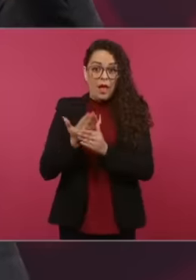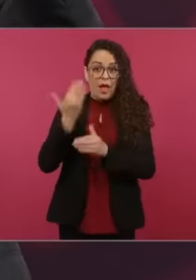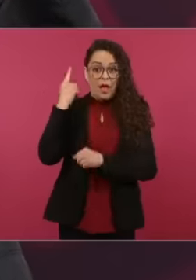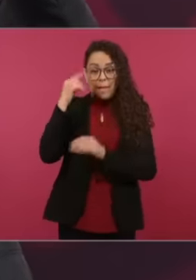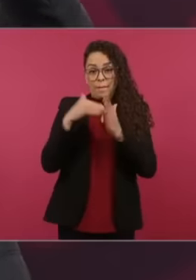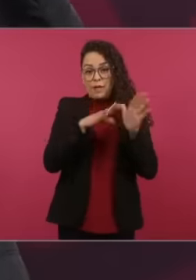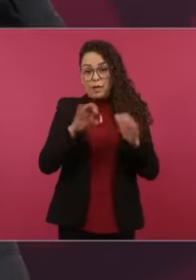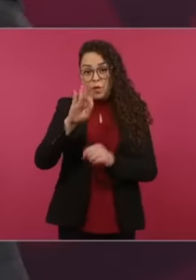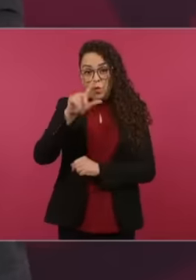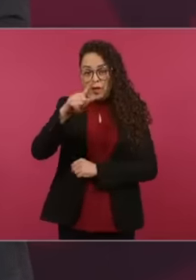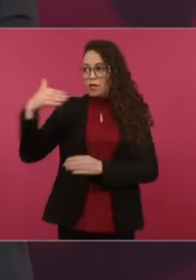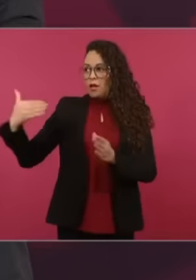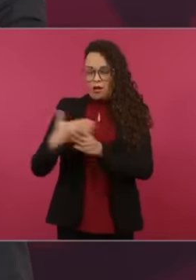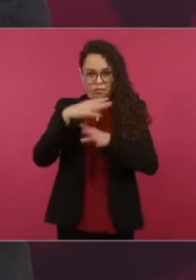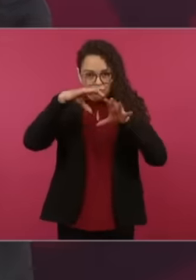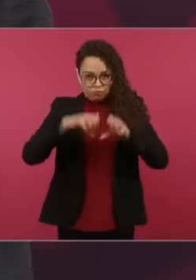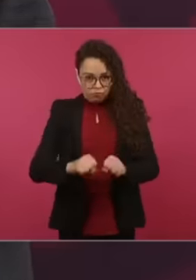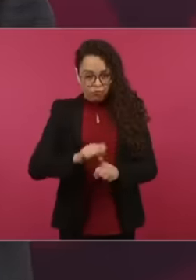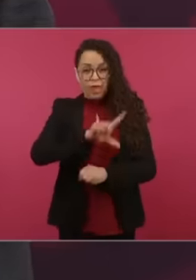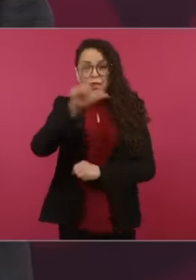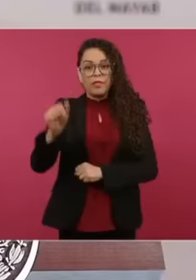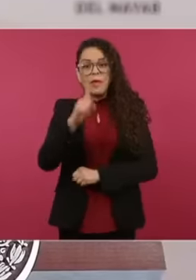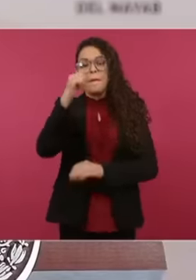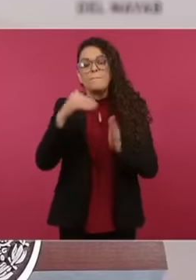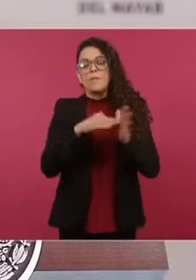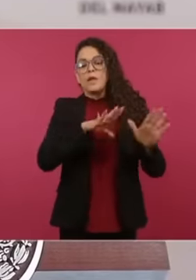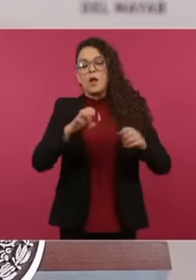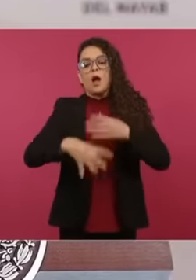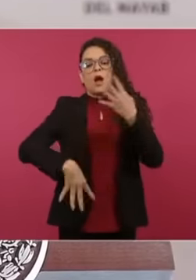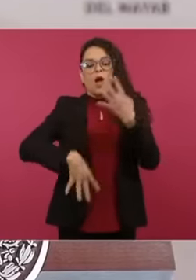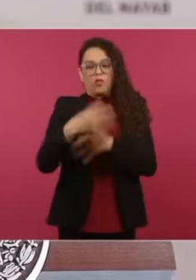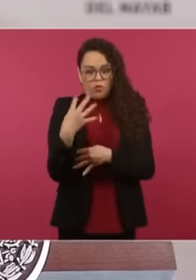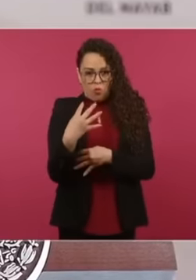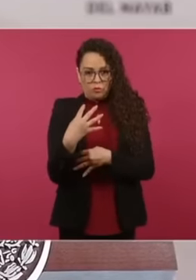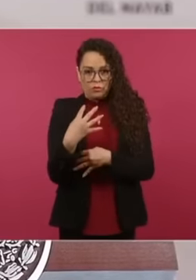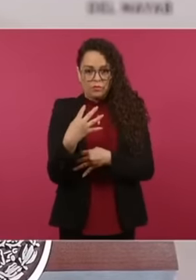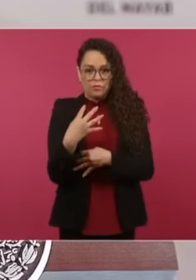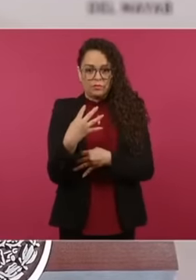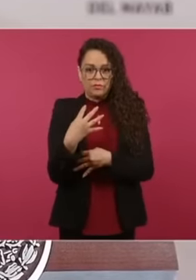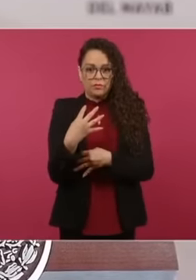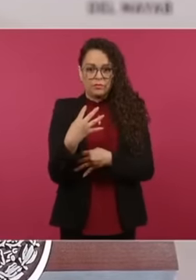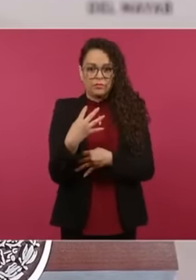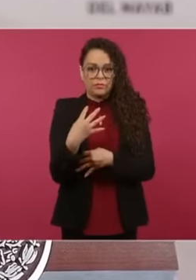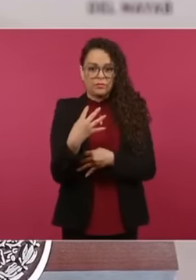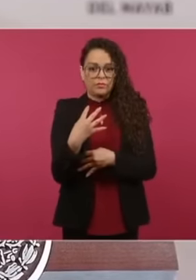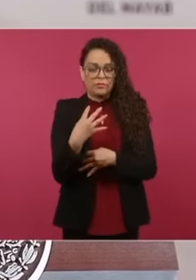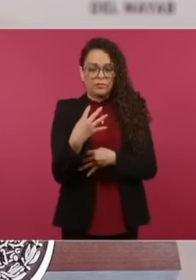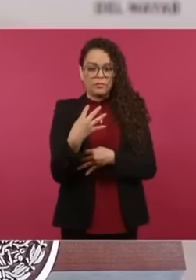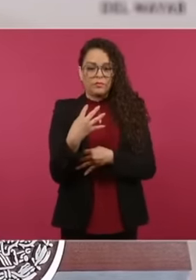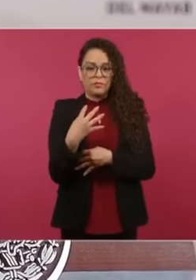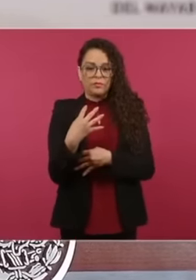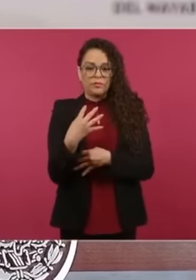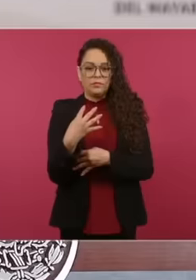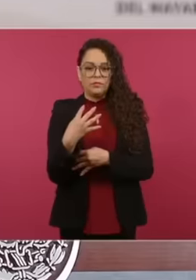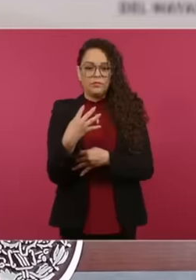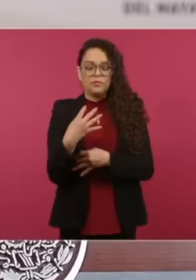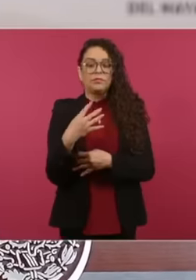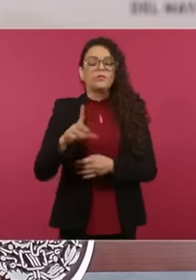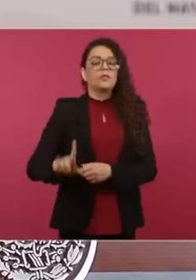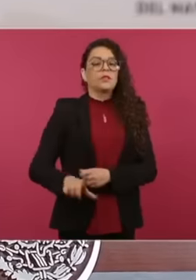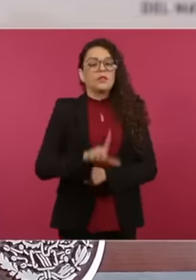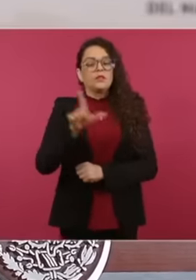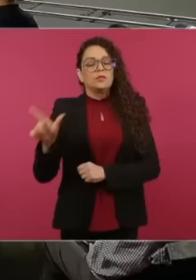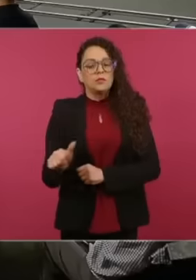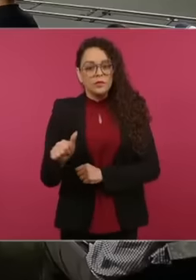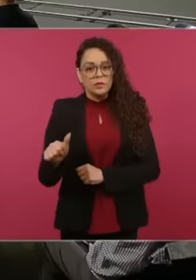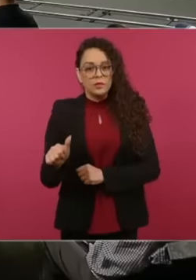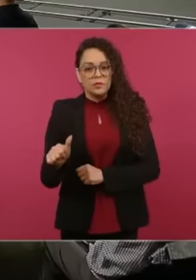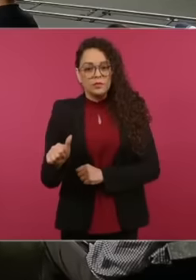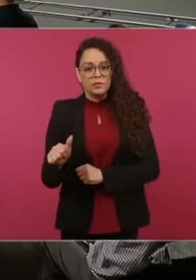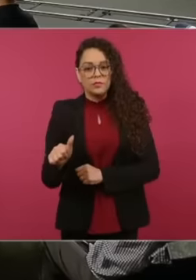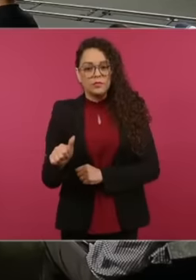1914, then